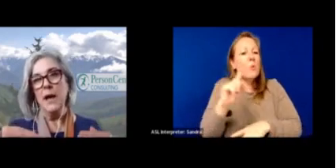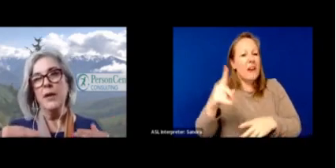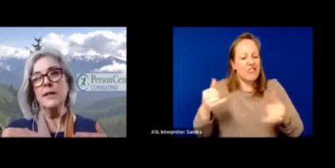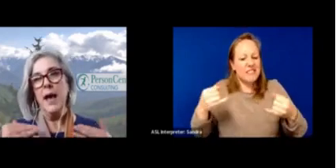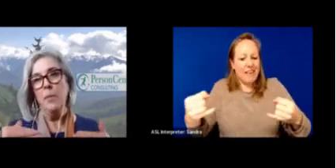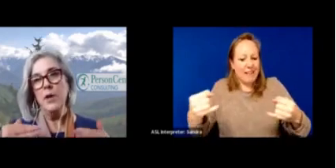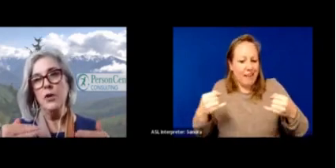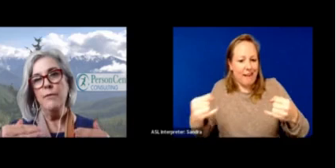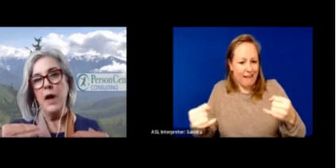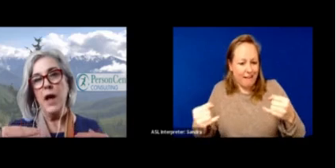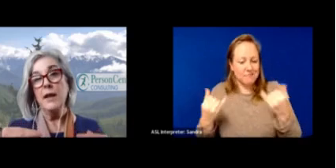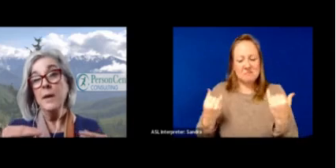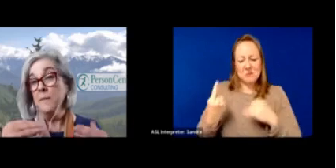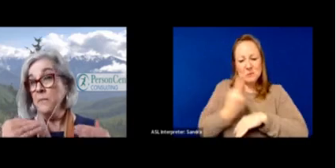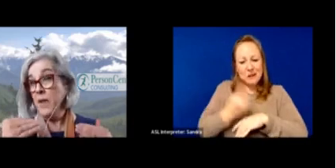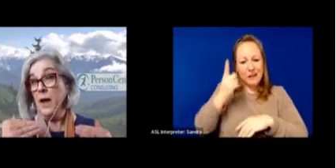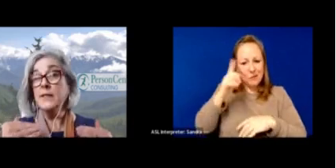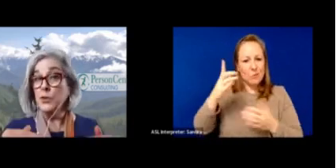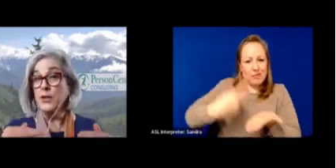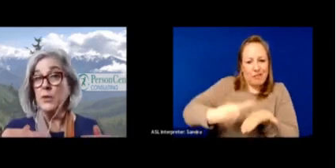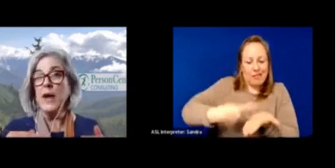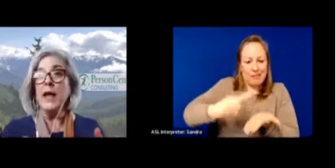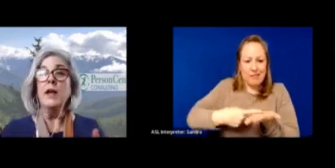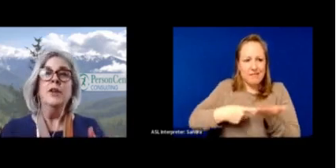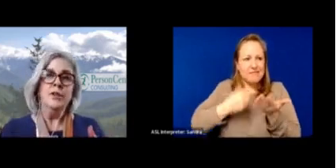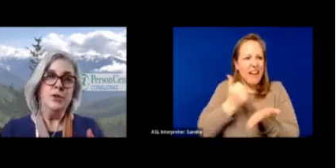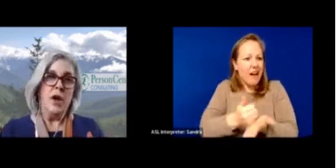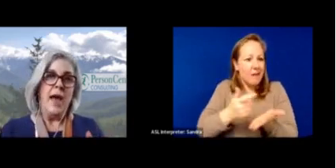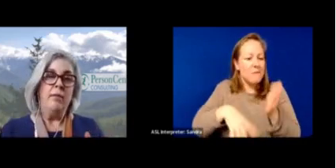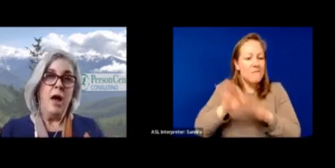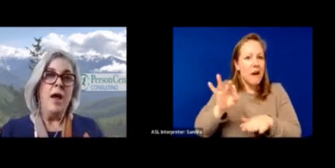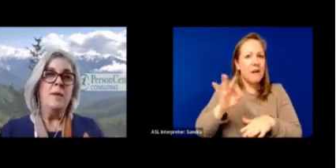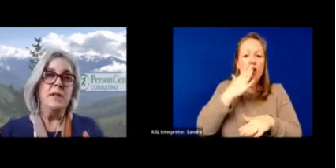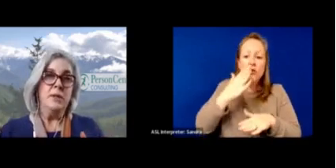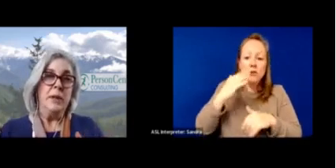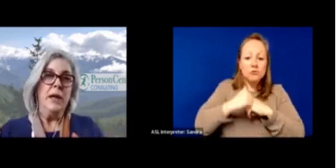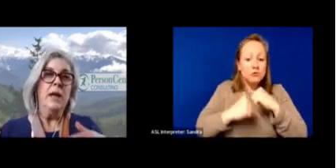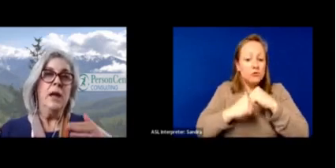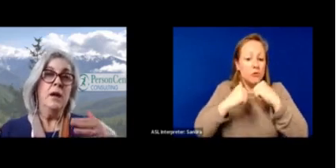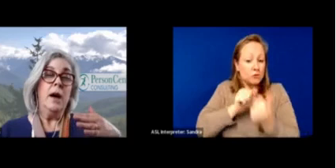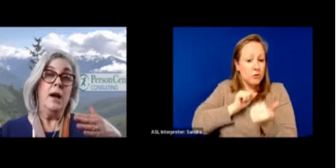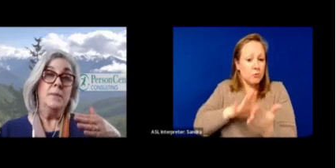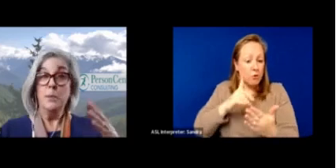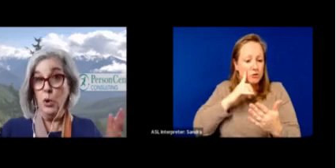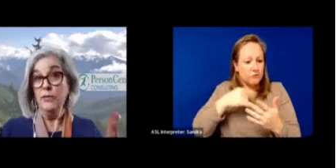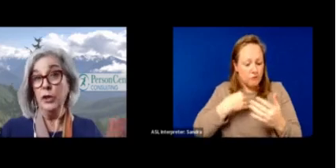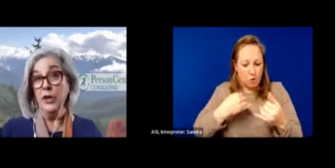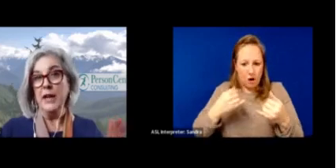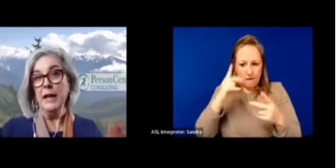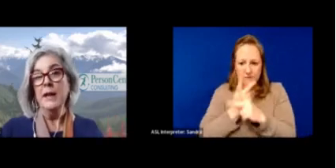supporting people in their opportunities to learn, and recognizing when it's maybe a step too far, and the risk and